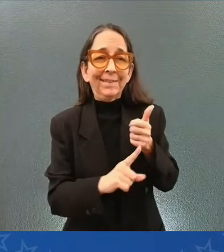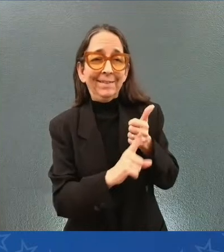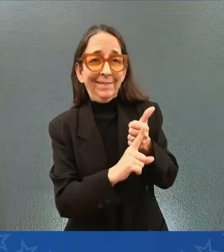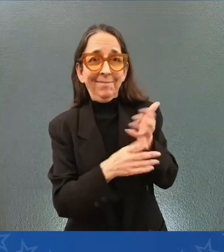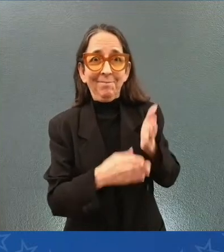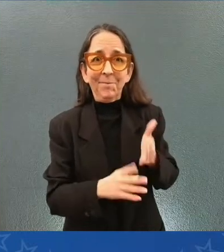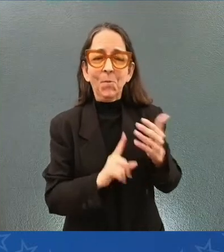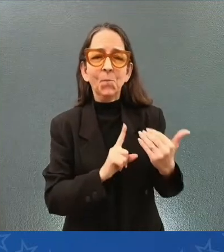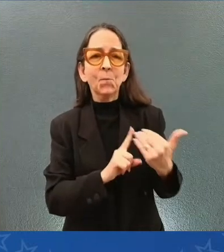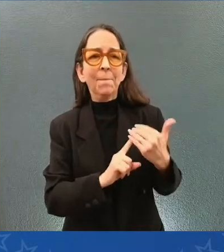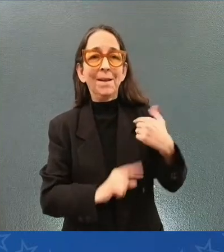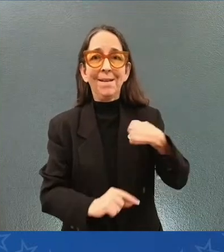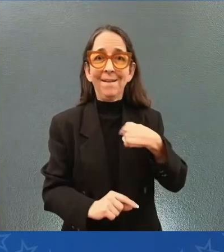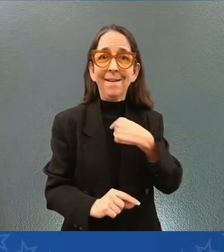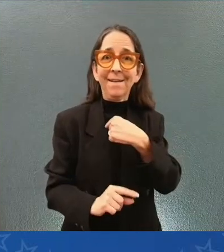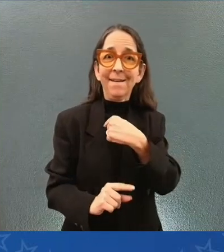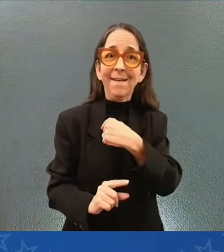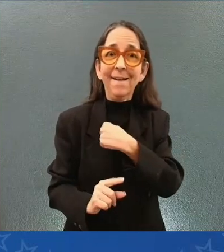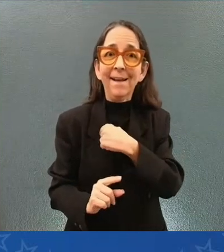as a nation of dreamers and doers.